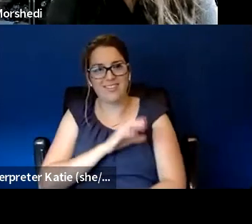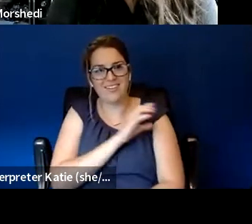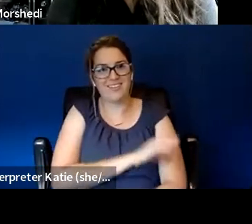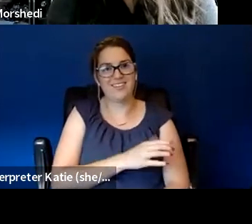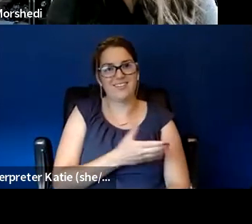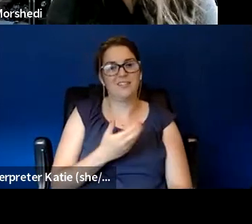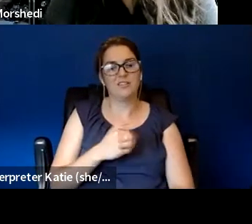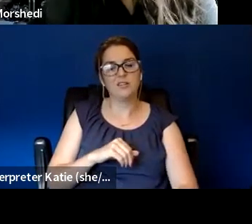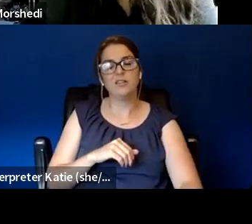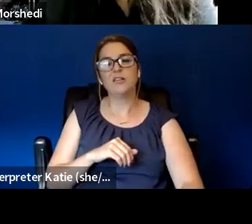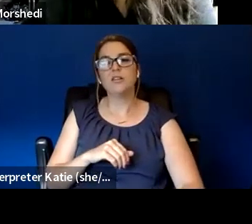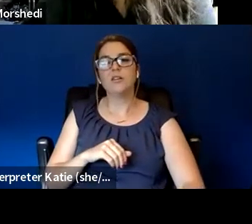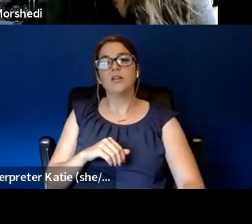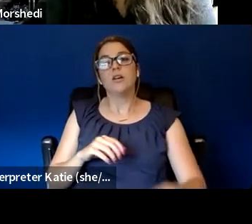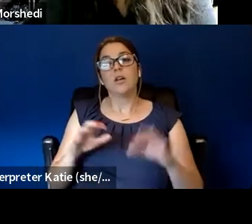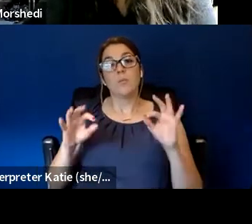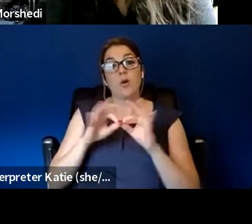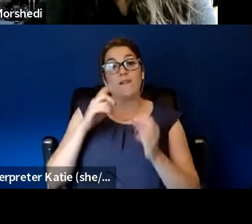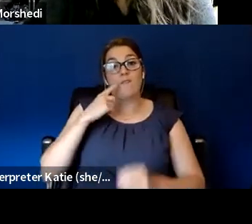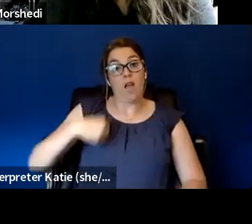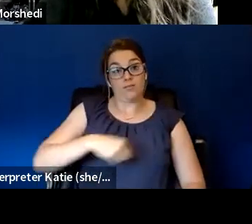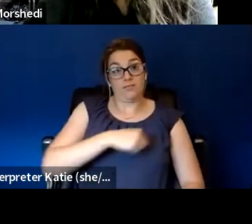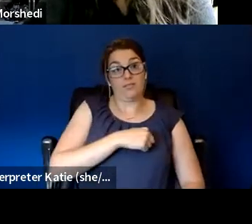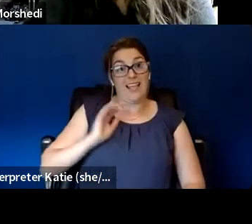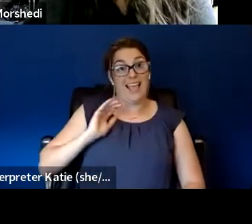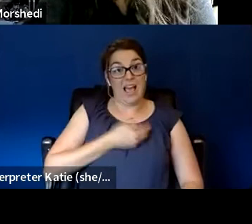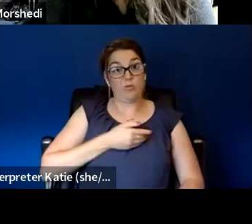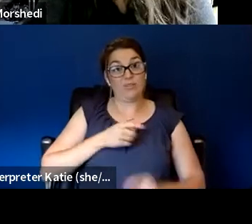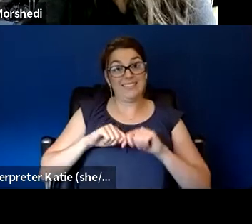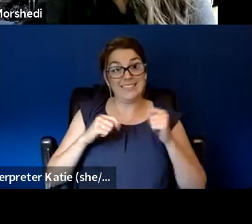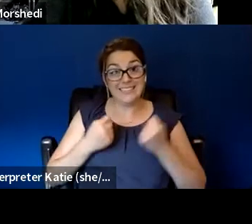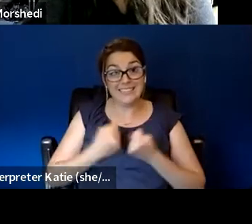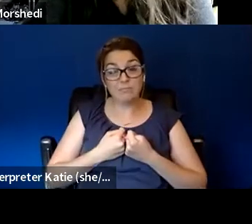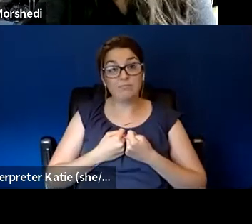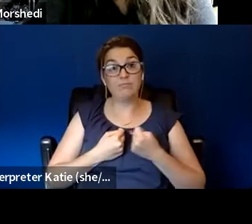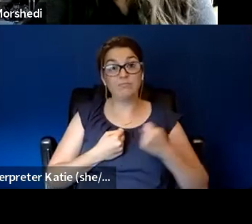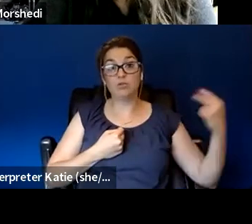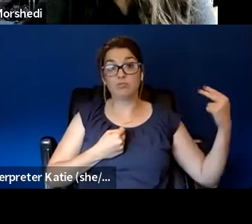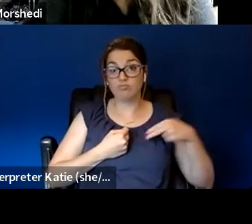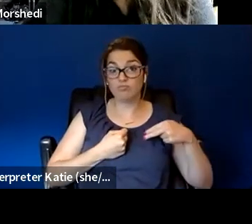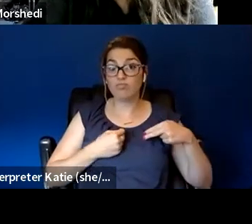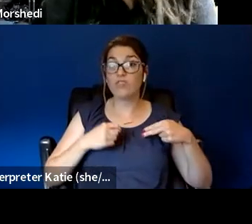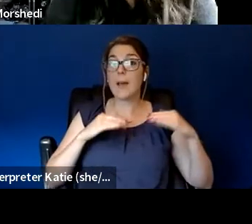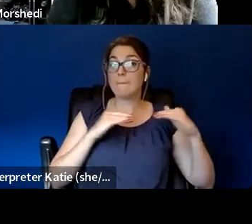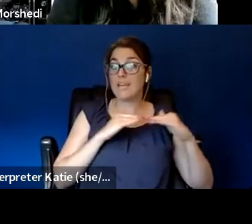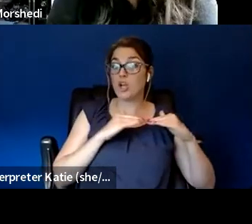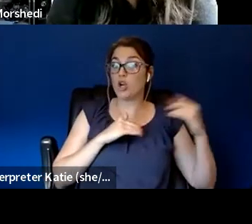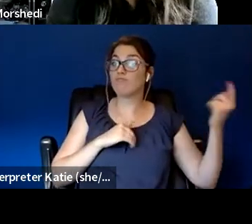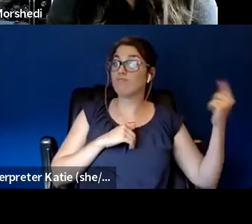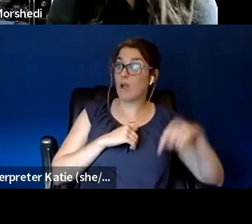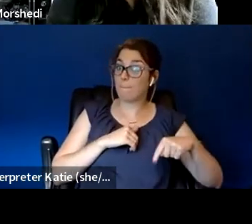for us on our team to really share their lived, for the peers to share their lived experience